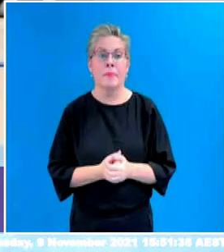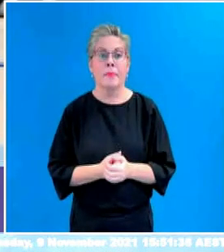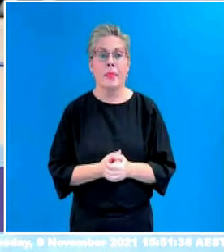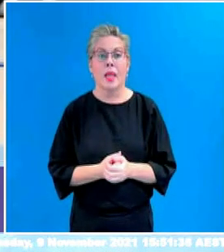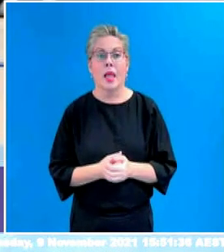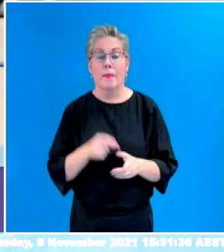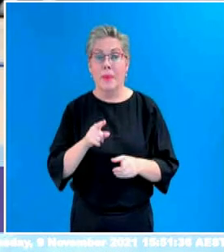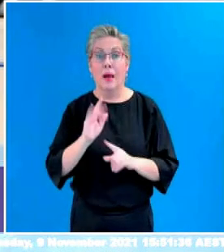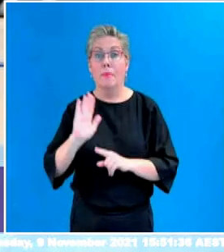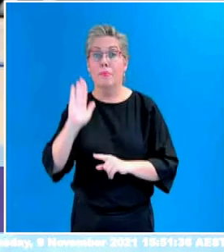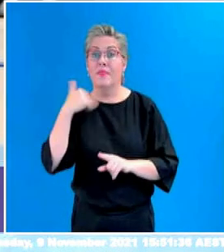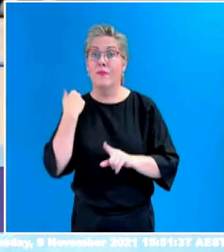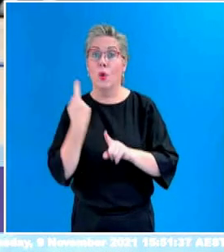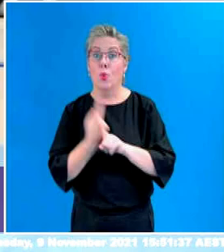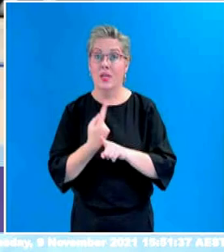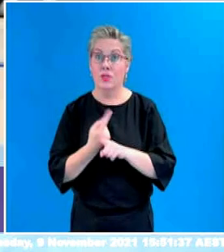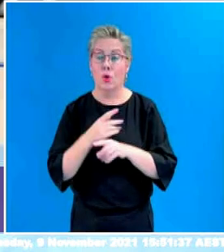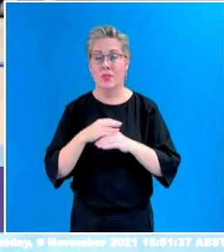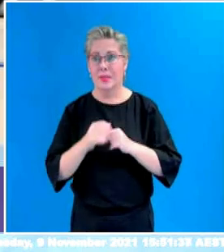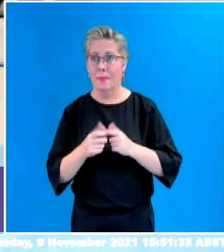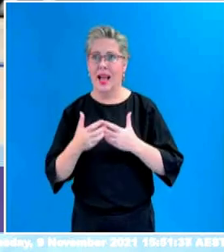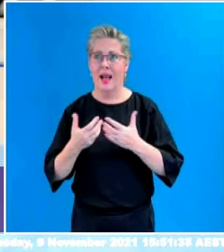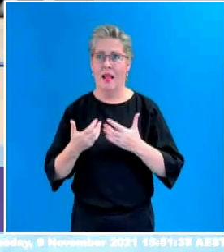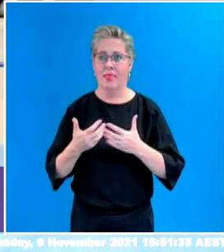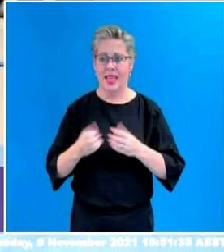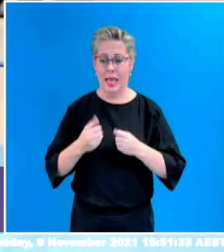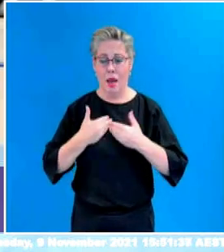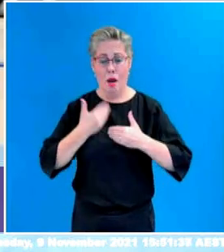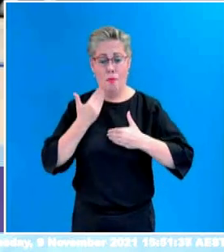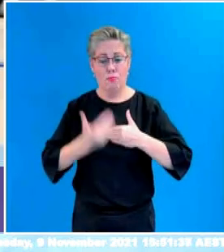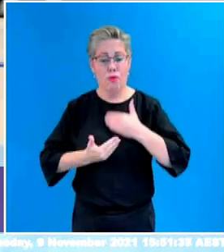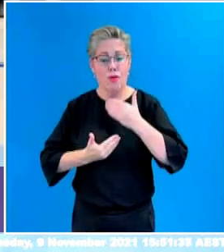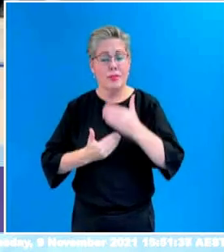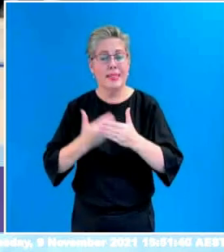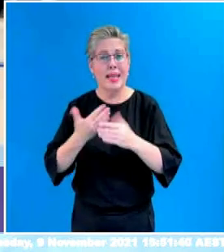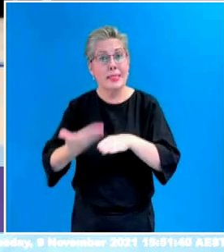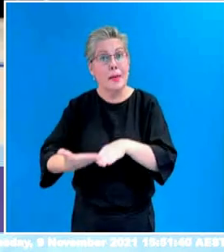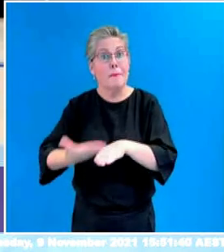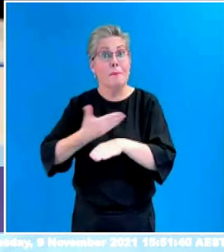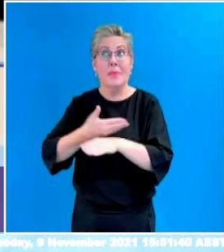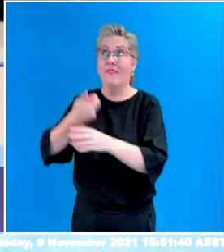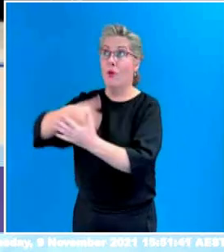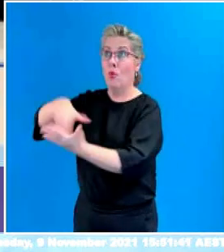process that happened prior to ratification. I think that's right.